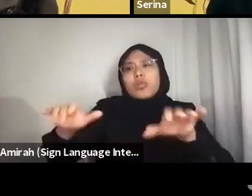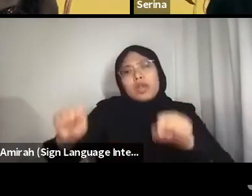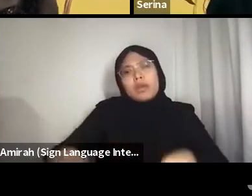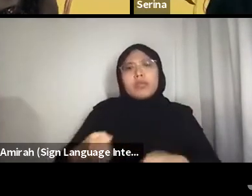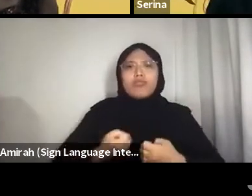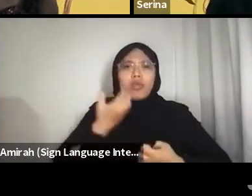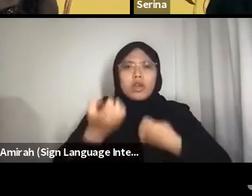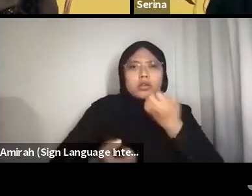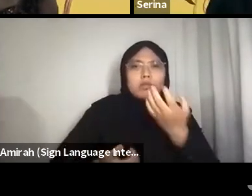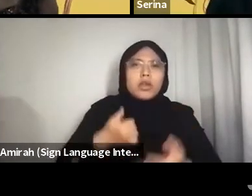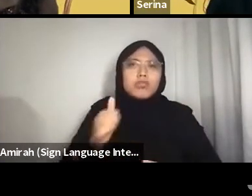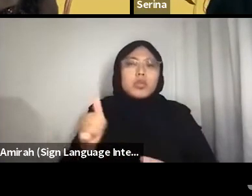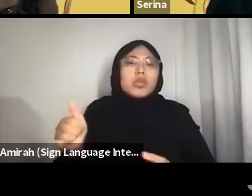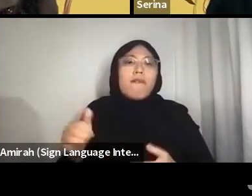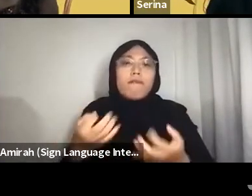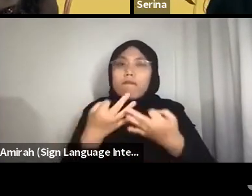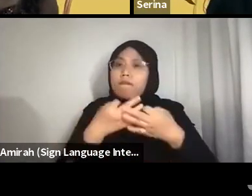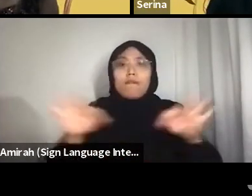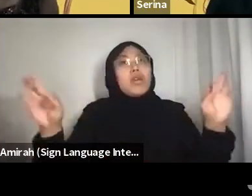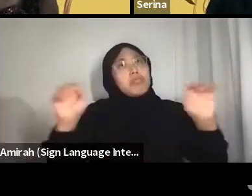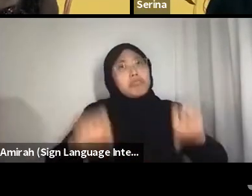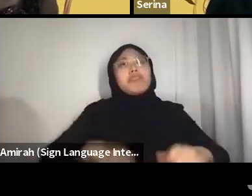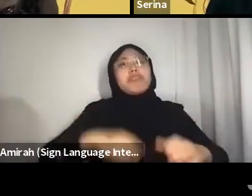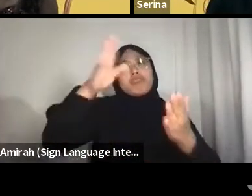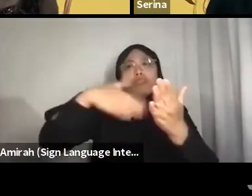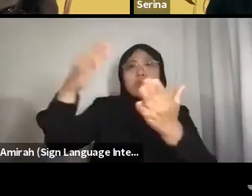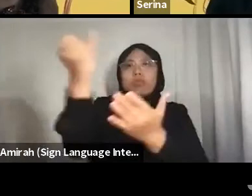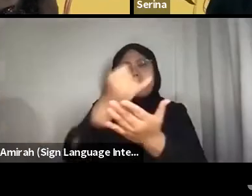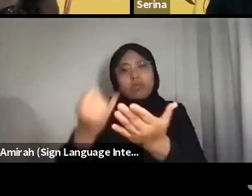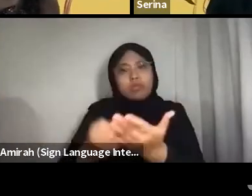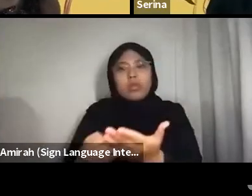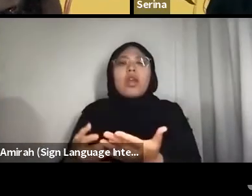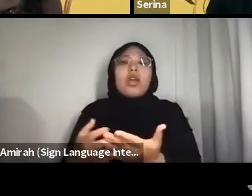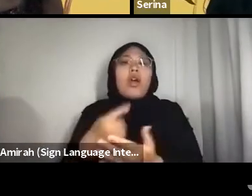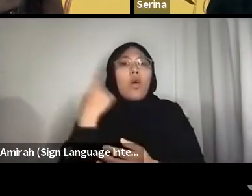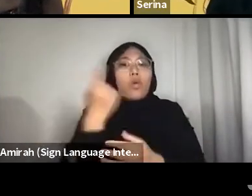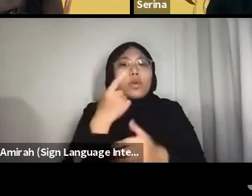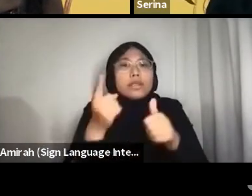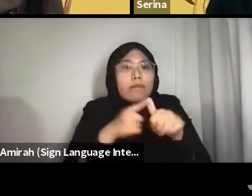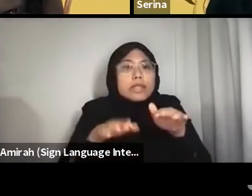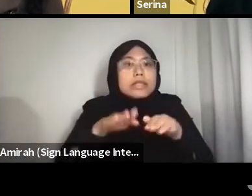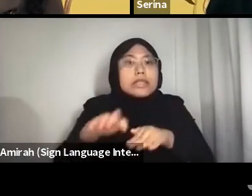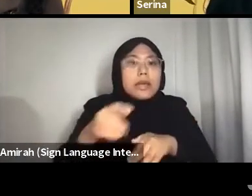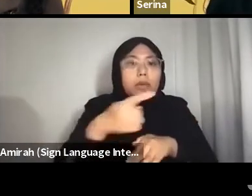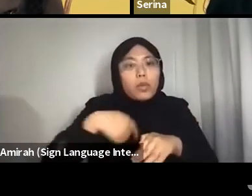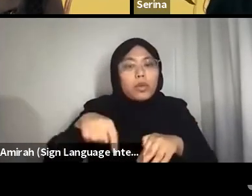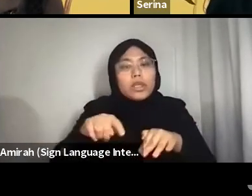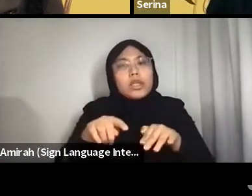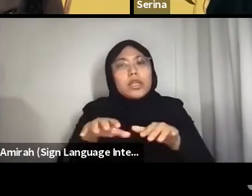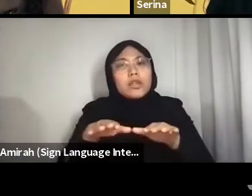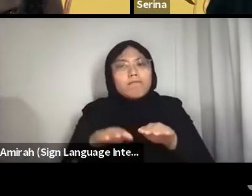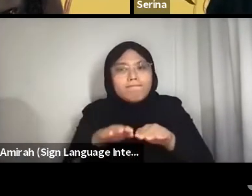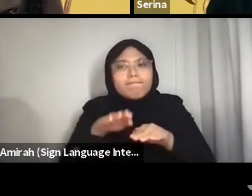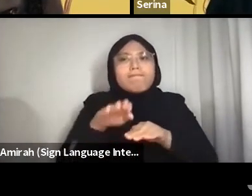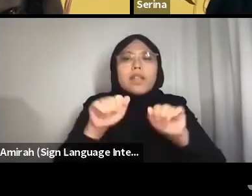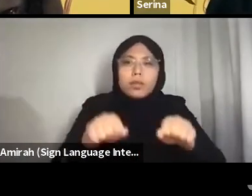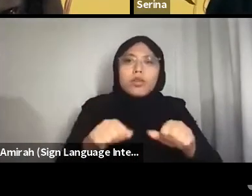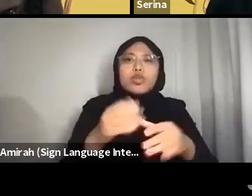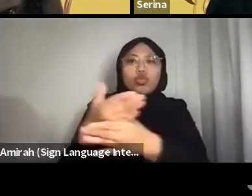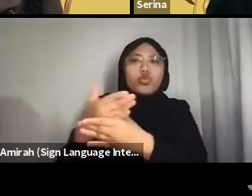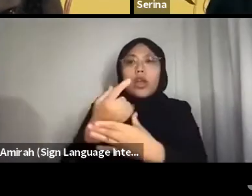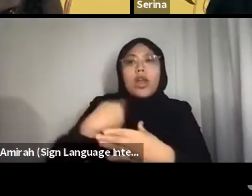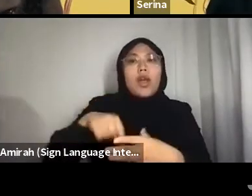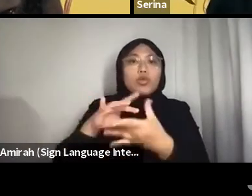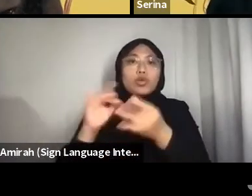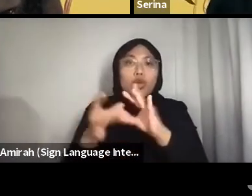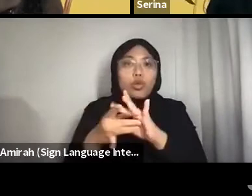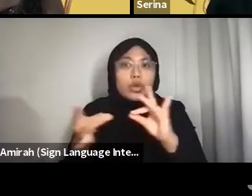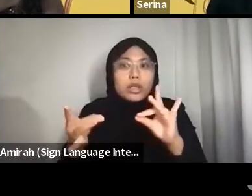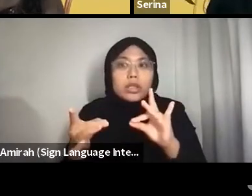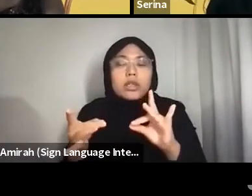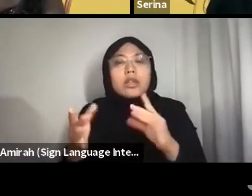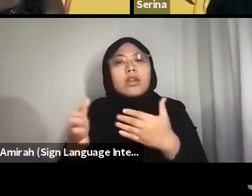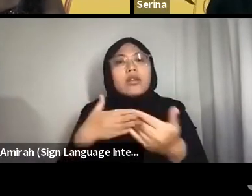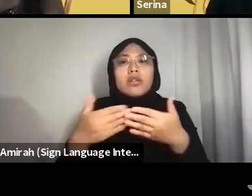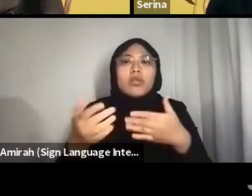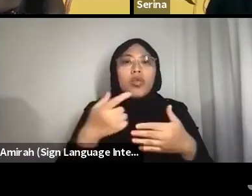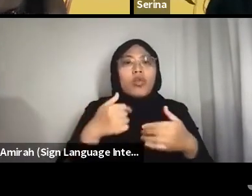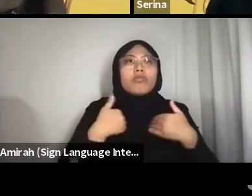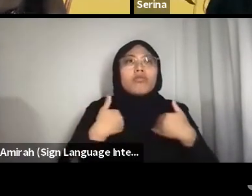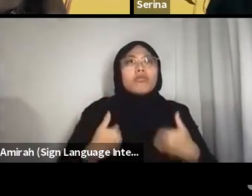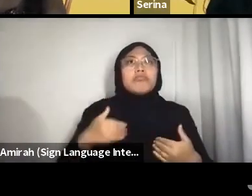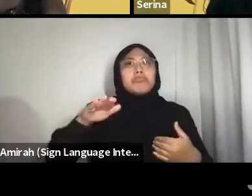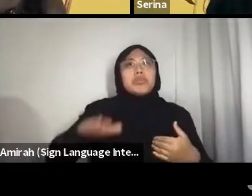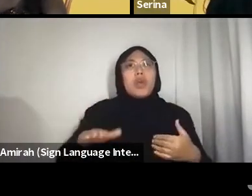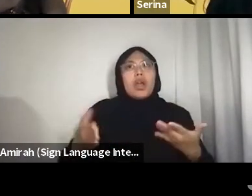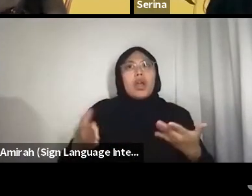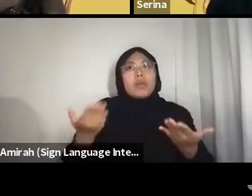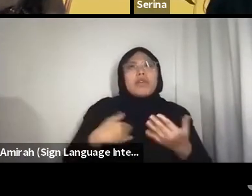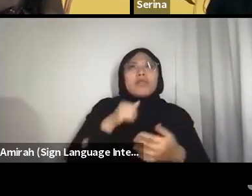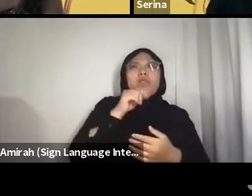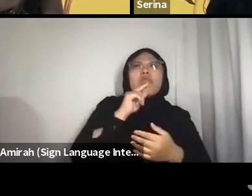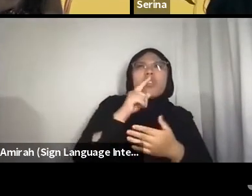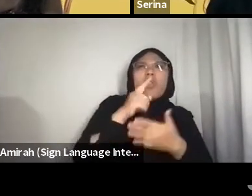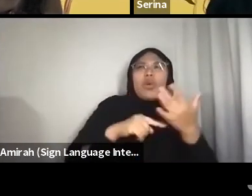And oftentimes it’s the first steps that we take to be able to share our stories, even though as a child you might not exactly be sure what the story is.